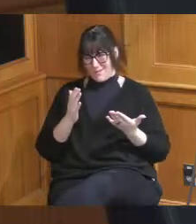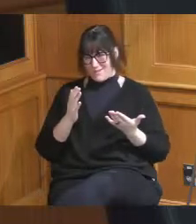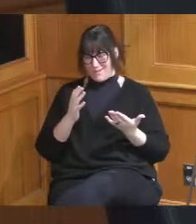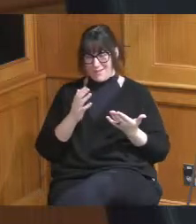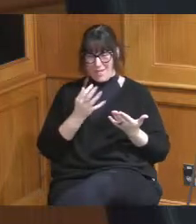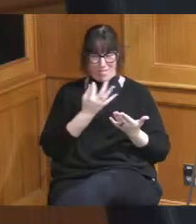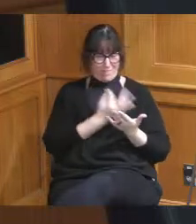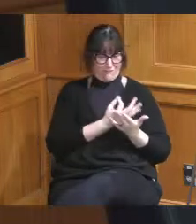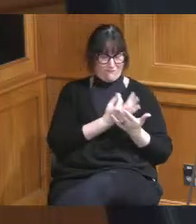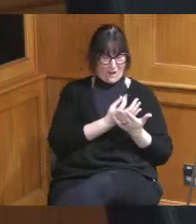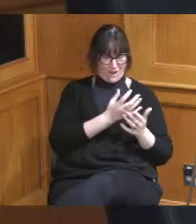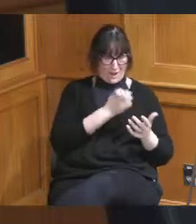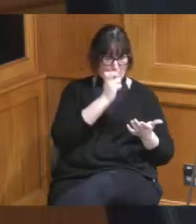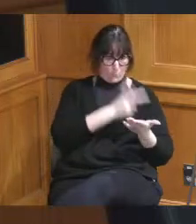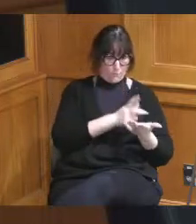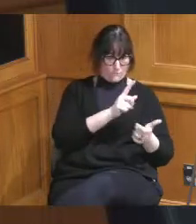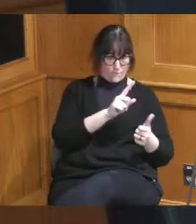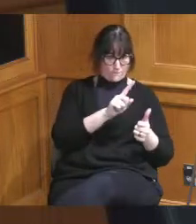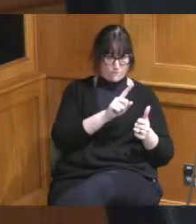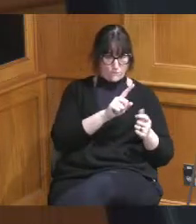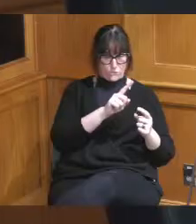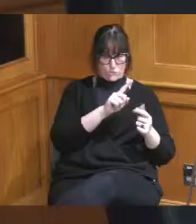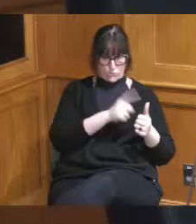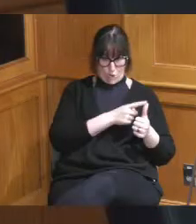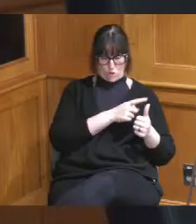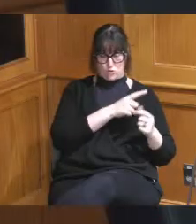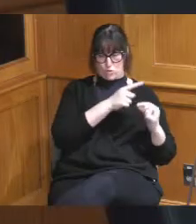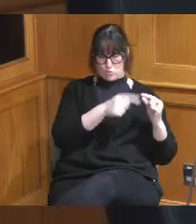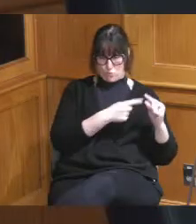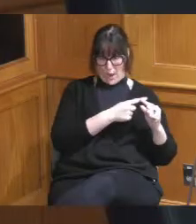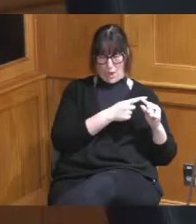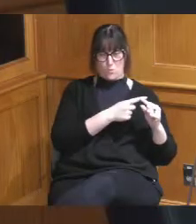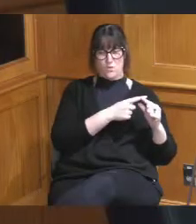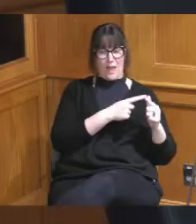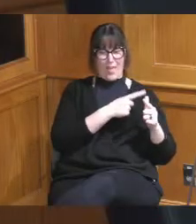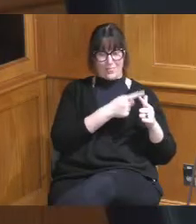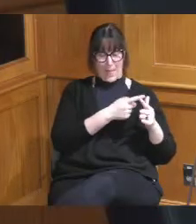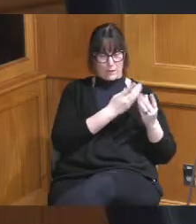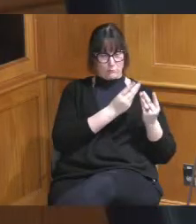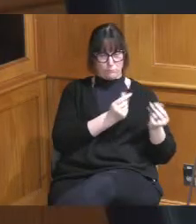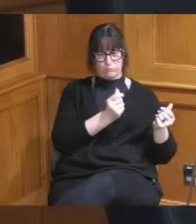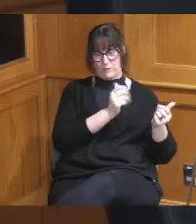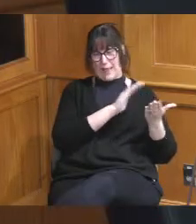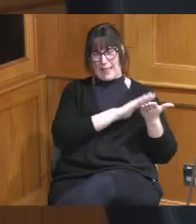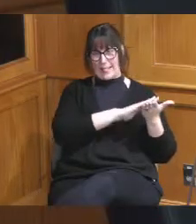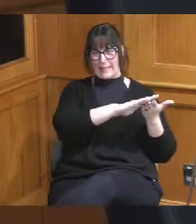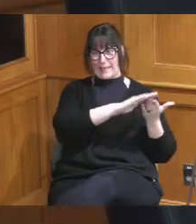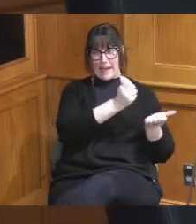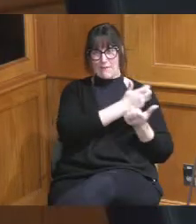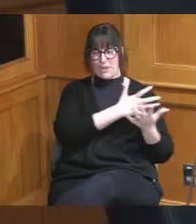round it's kind of a clean slate and then you just go about it in a way where it's it's irrelevant